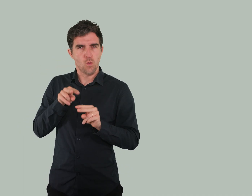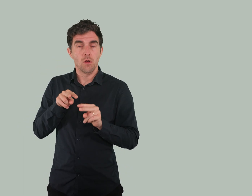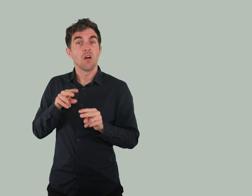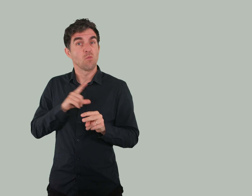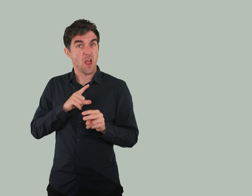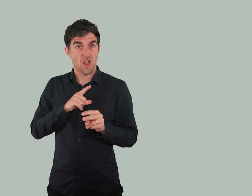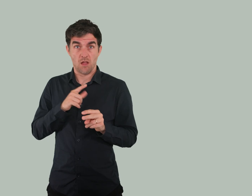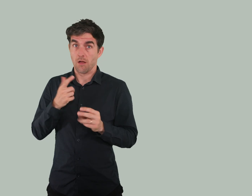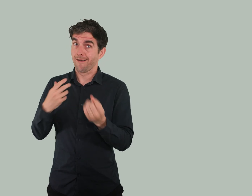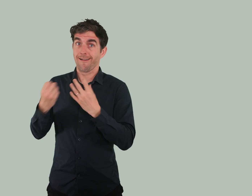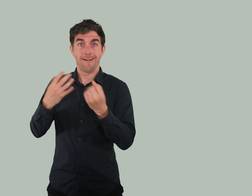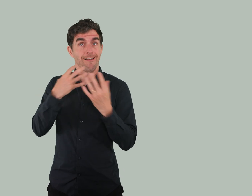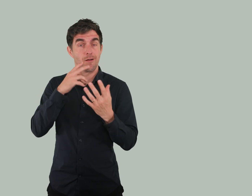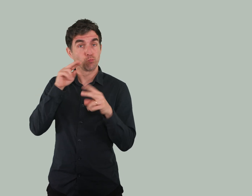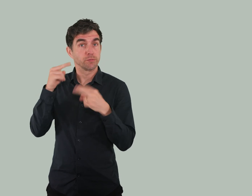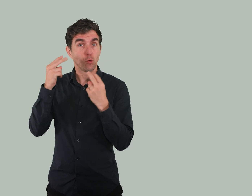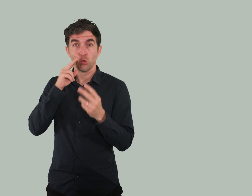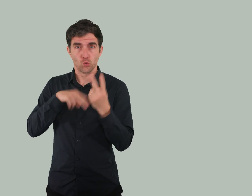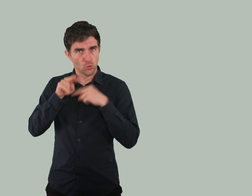This review does not find evidence